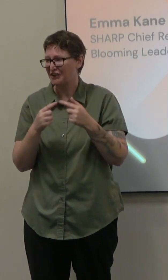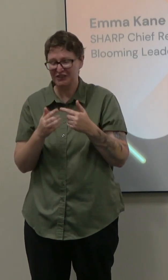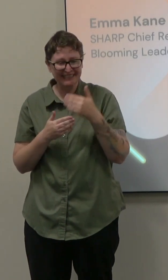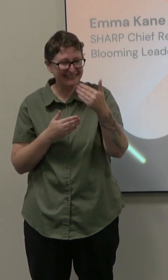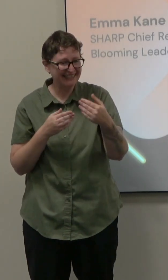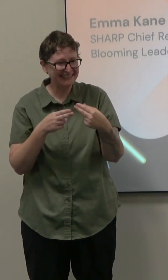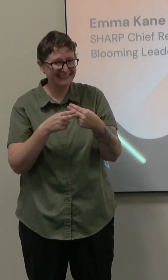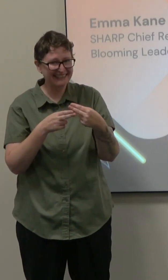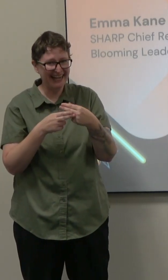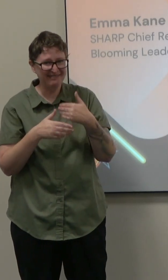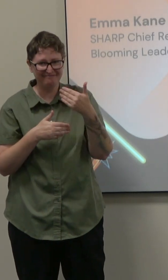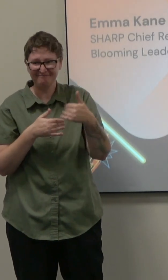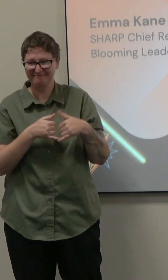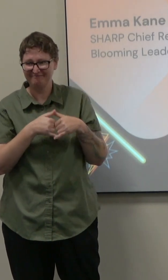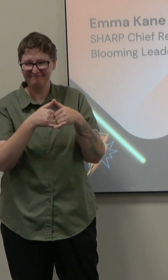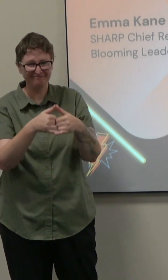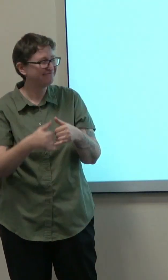All right, now we'll move on to the next slide.